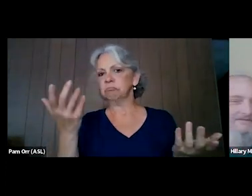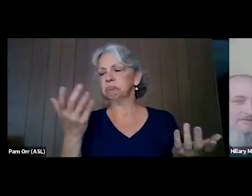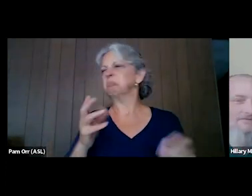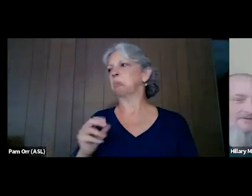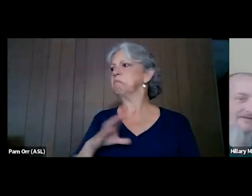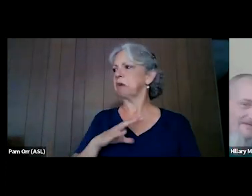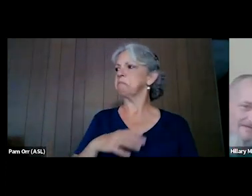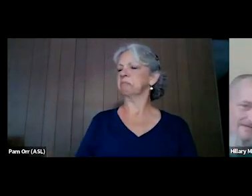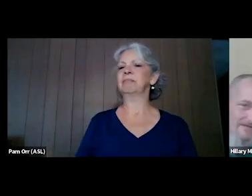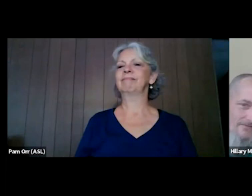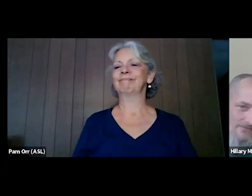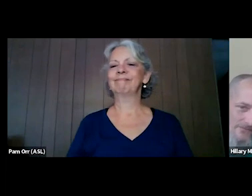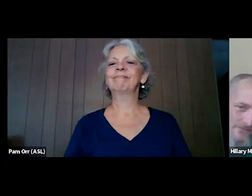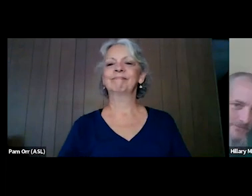Okay, perfect. Next slide.